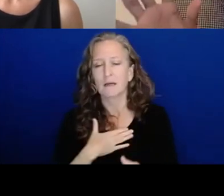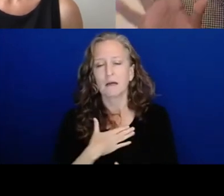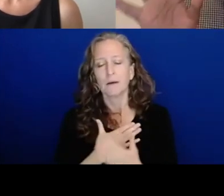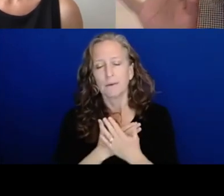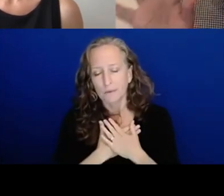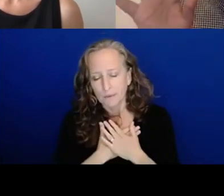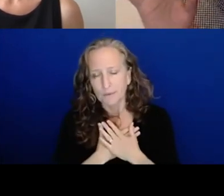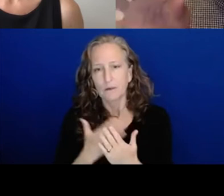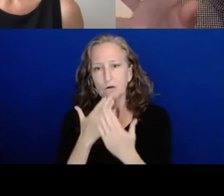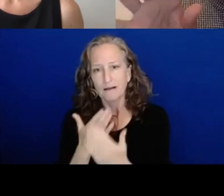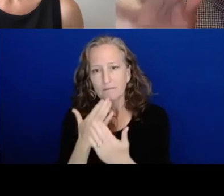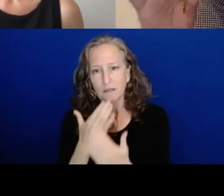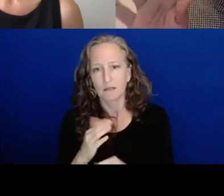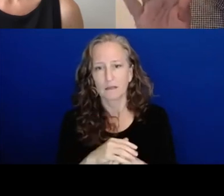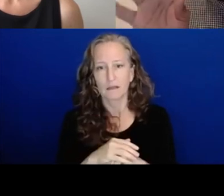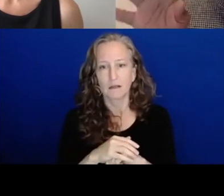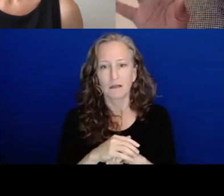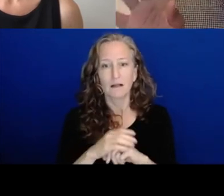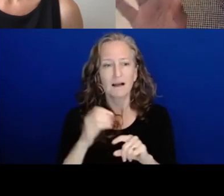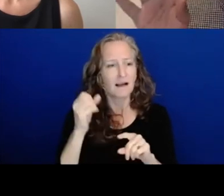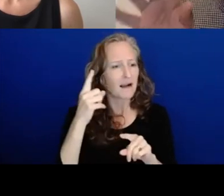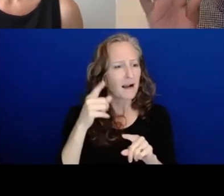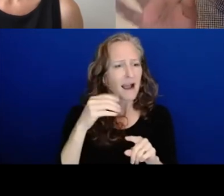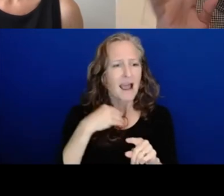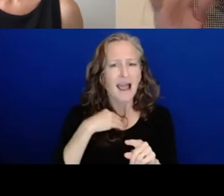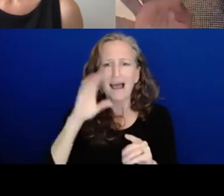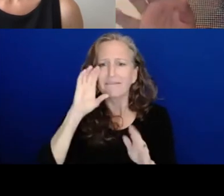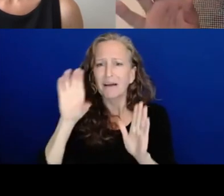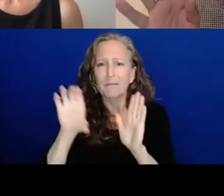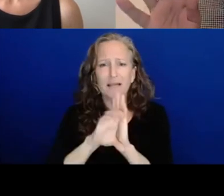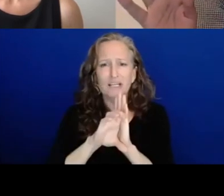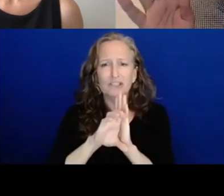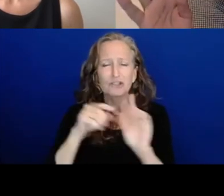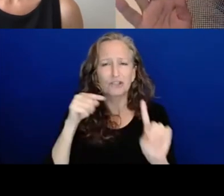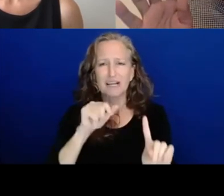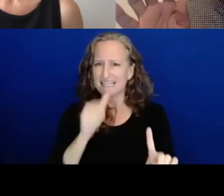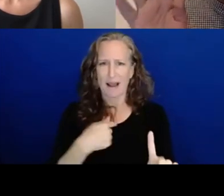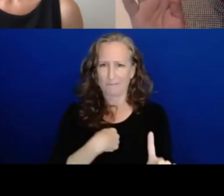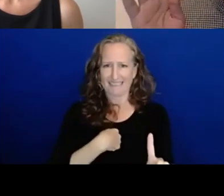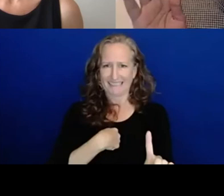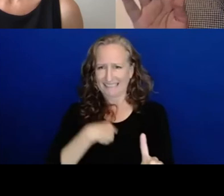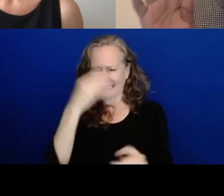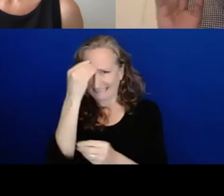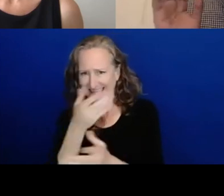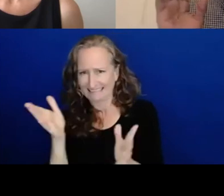that wasn't me in the picture. I know that was a little confusing in the chat. But that wasn't me in that picture. Oh, no.